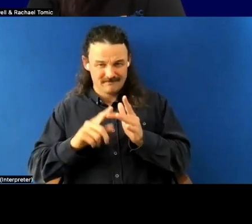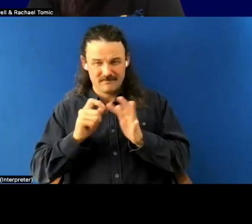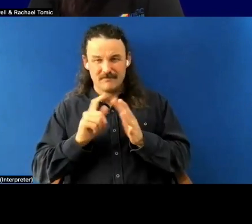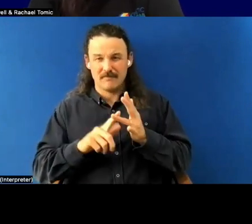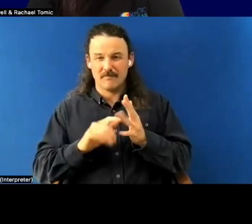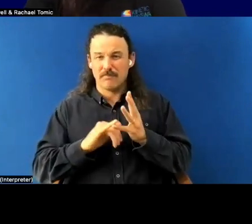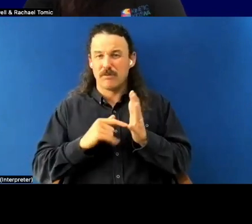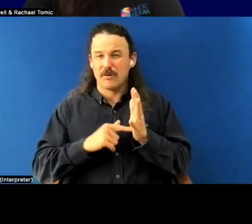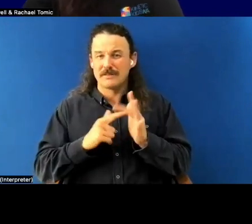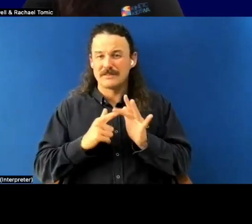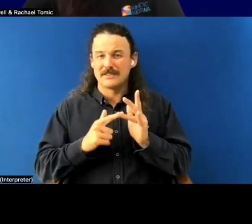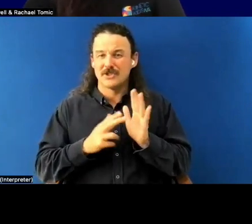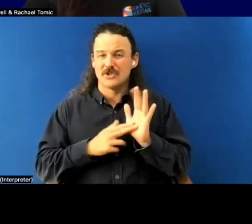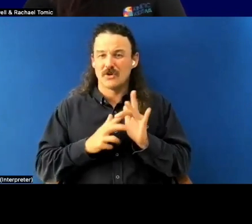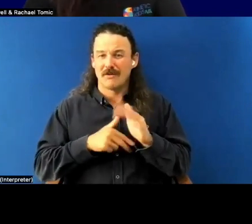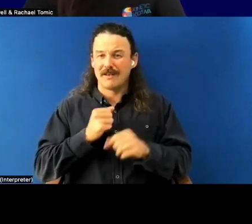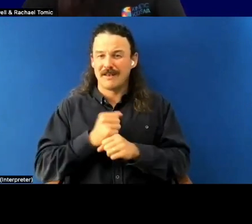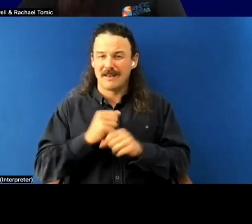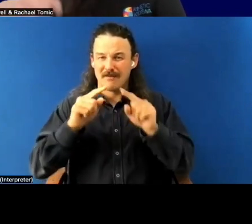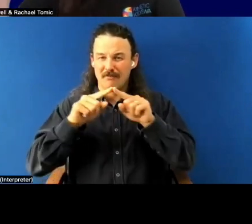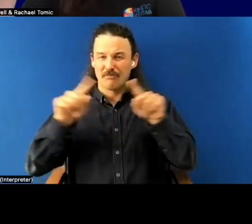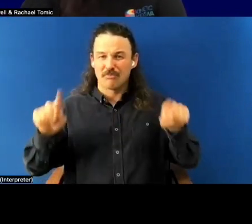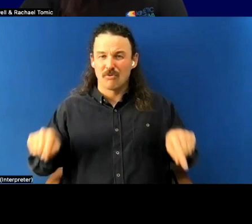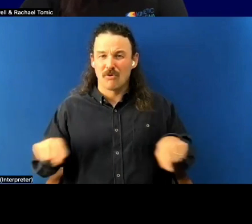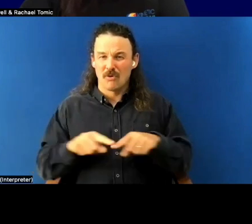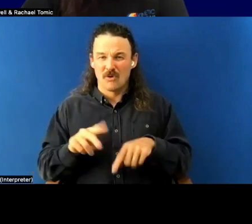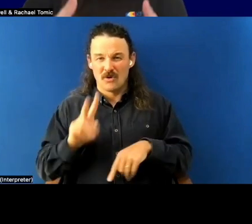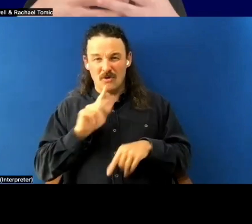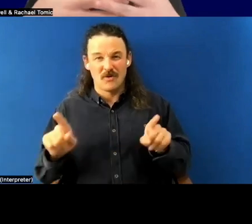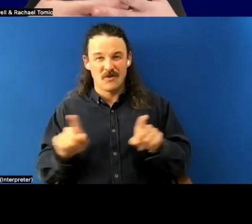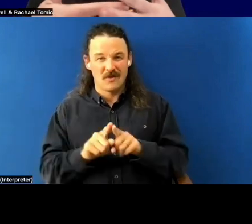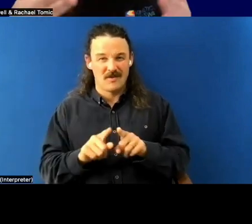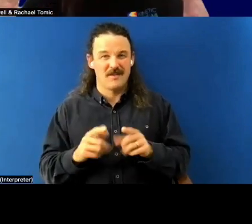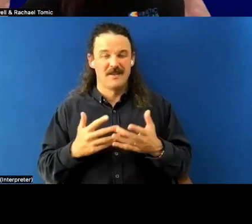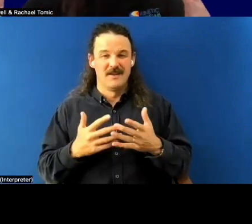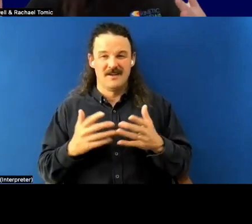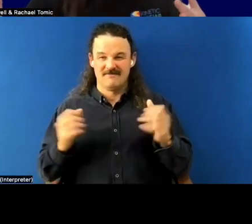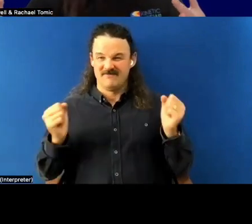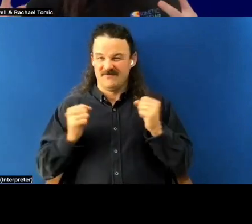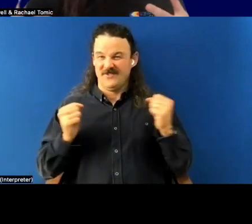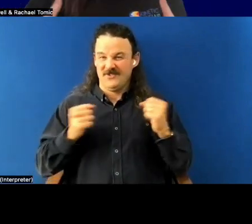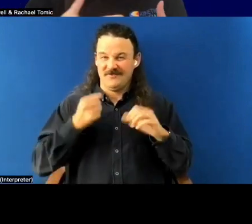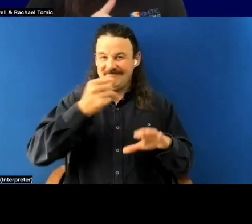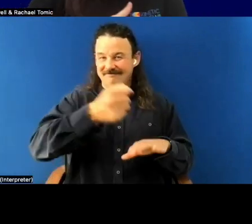I think it was just a big fridge box that we spray painted black to just kind of block out